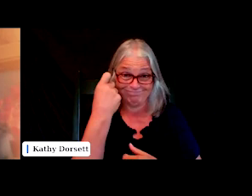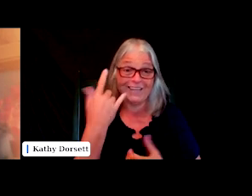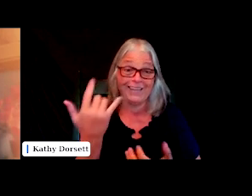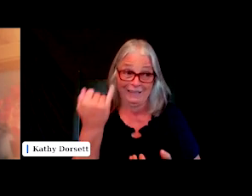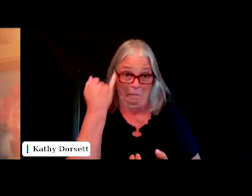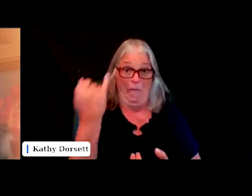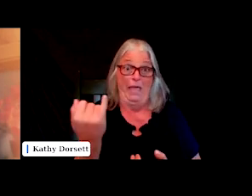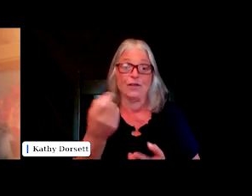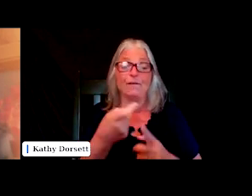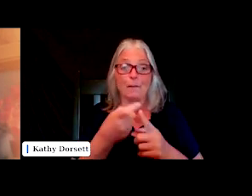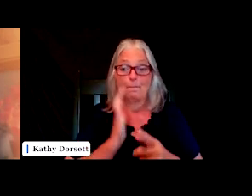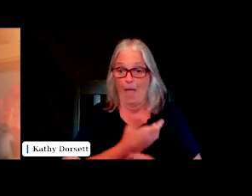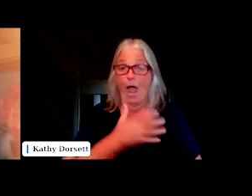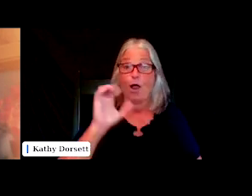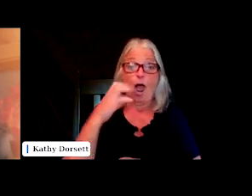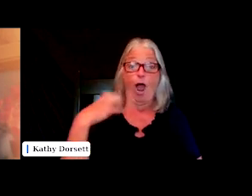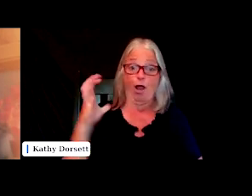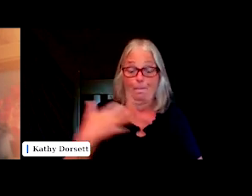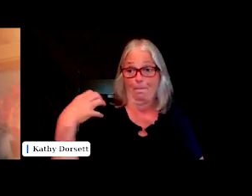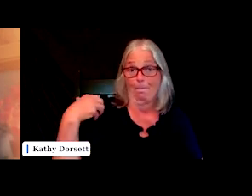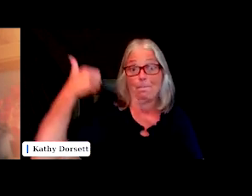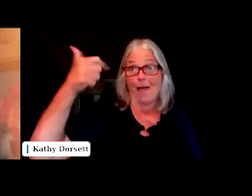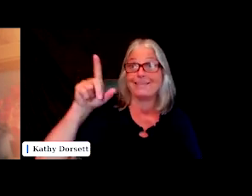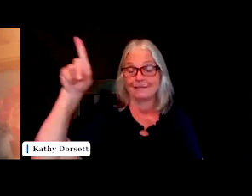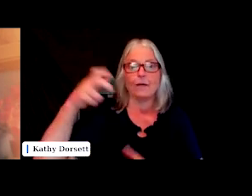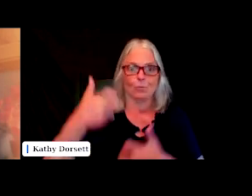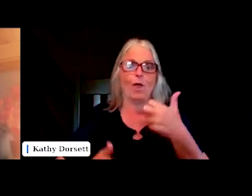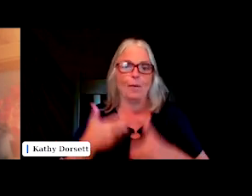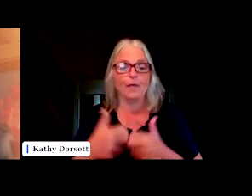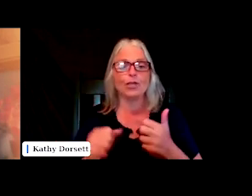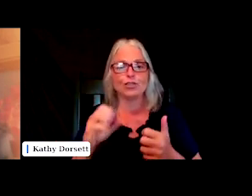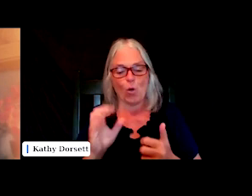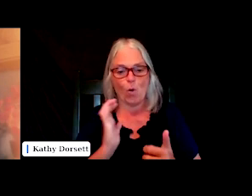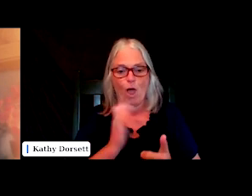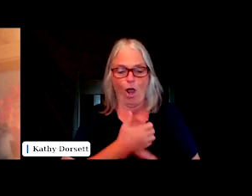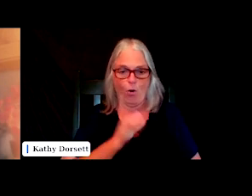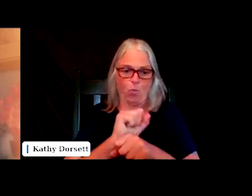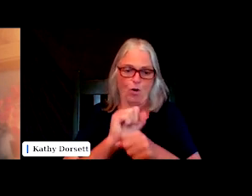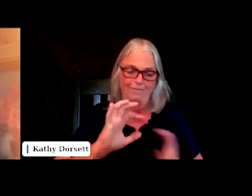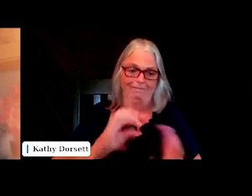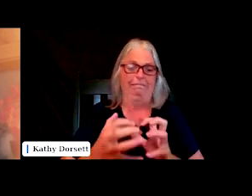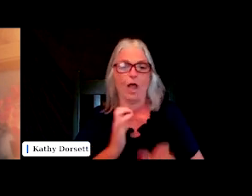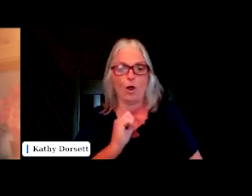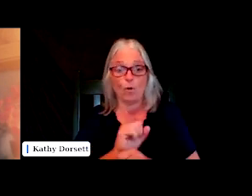From by our employers. And so it compromised our work. It comprised our income.